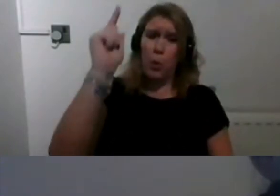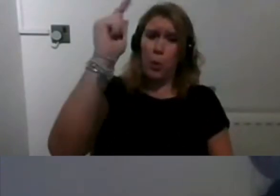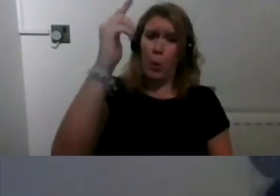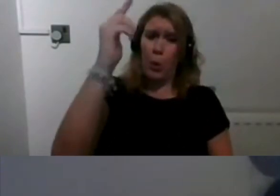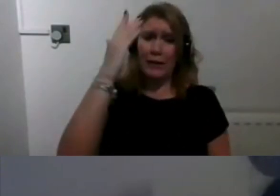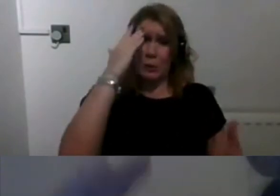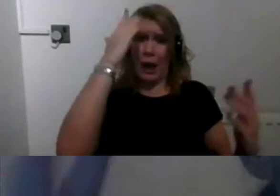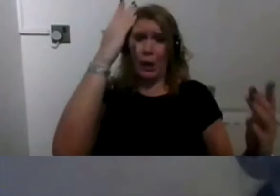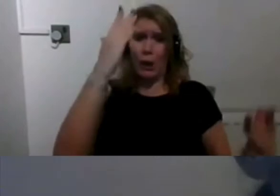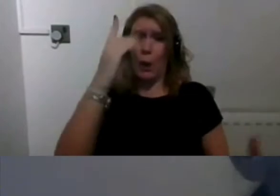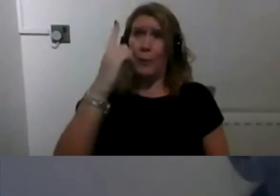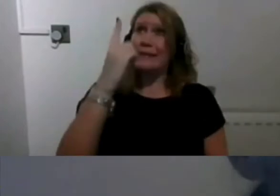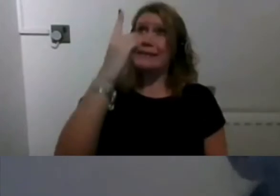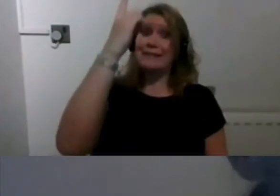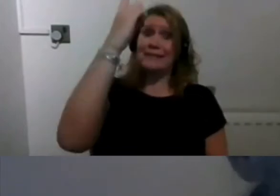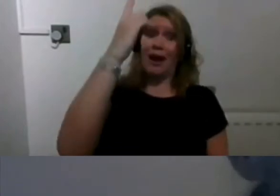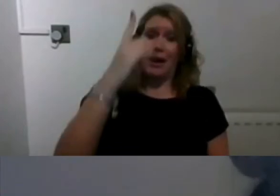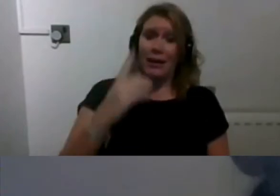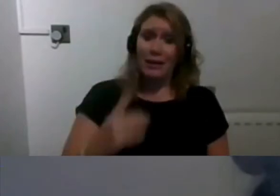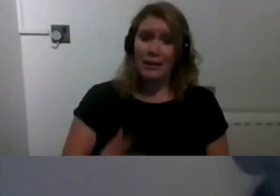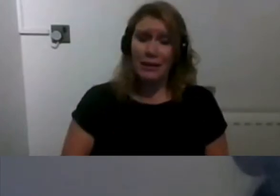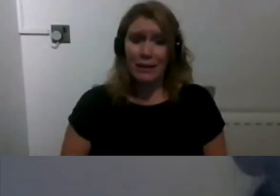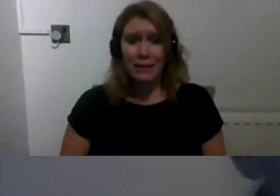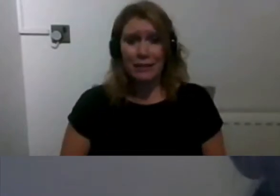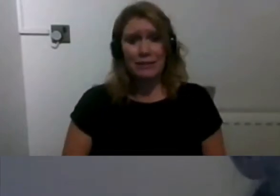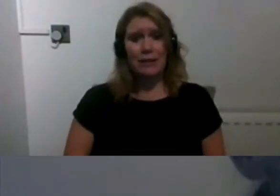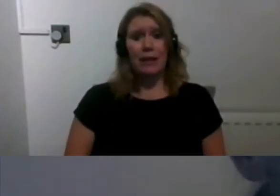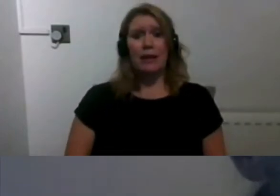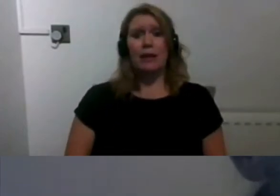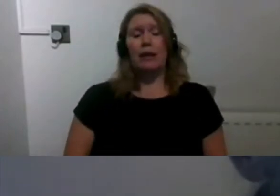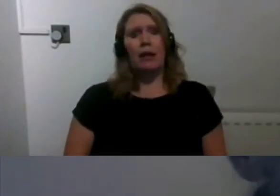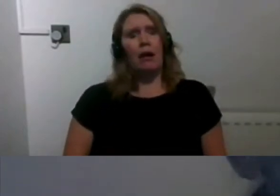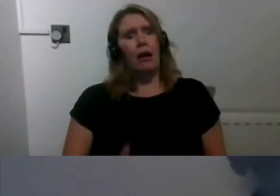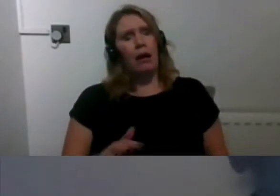High into unknown skies. Profain and sacred. Body soul.